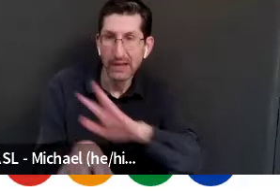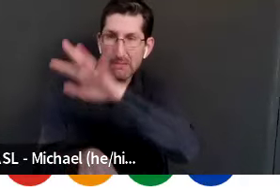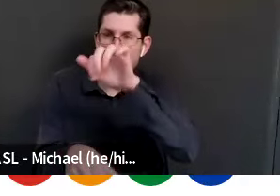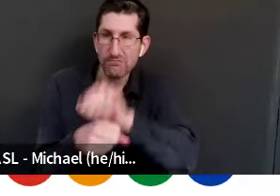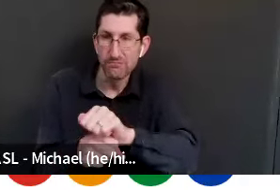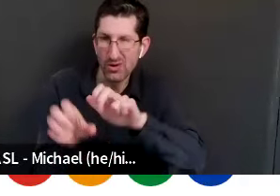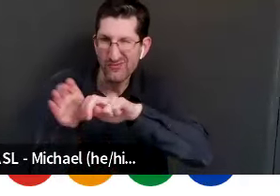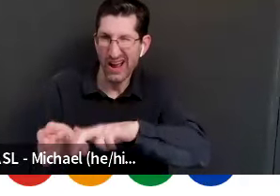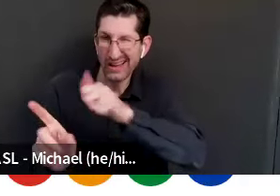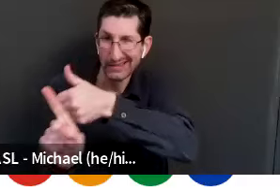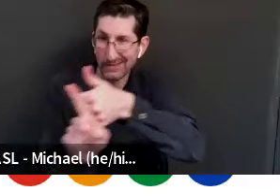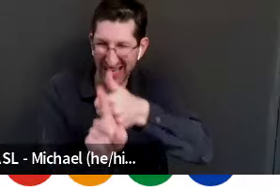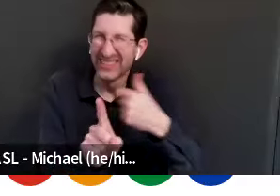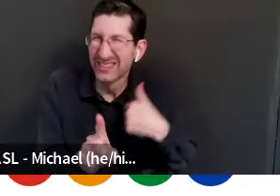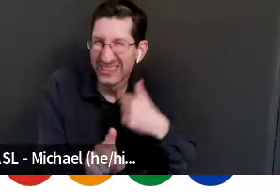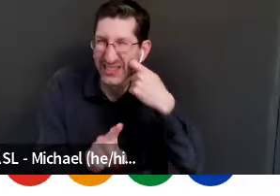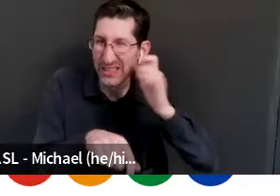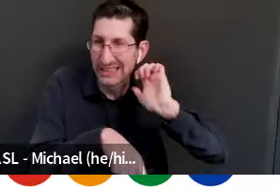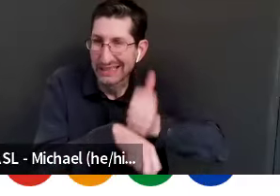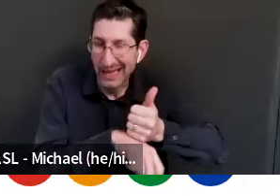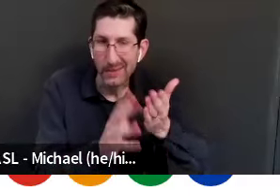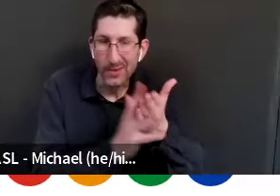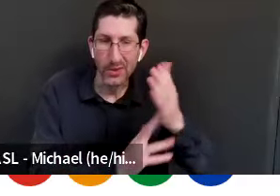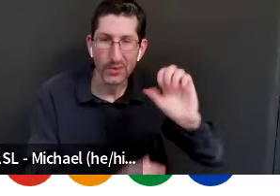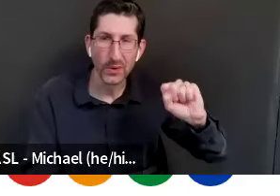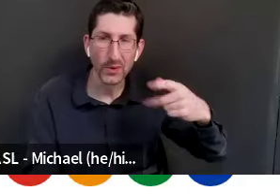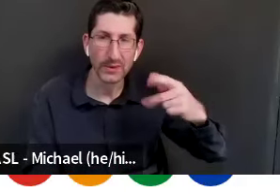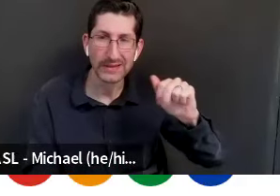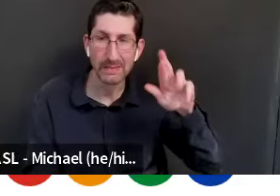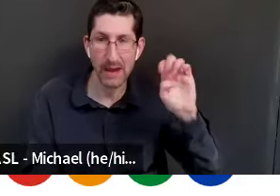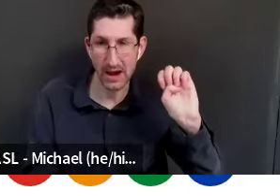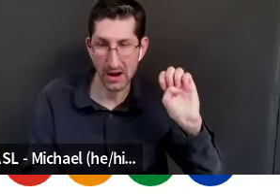BOOK THEMSELVES, EITHER USING THE WEB APP OR THE SMARTPHONE APP WE